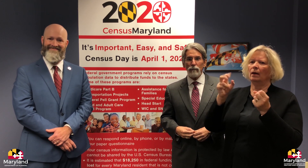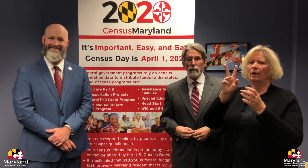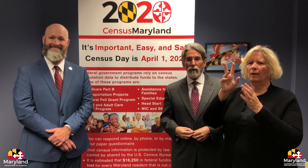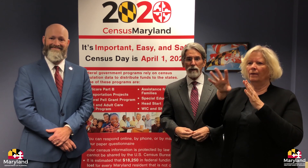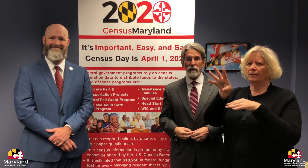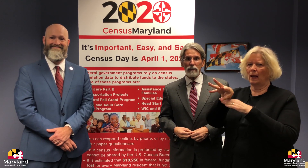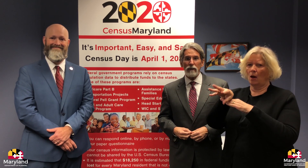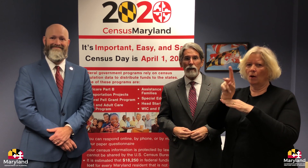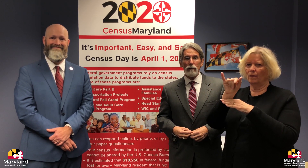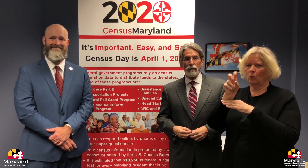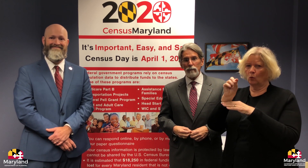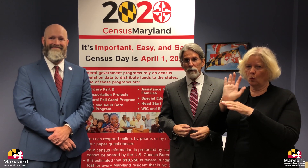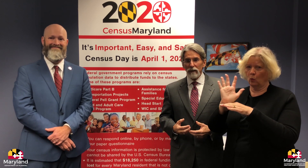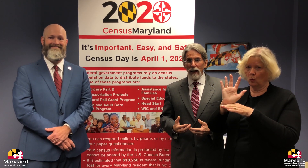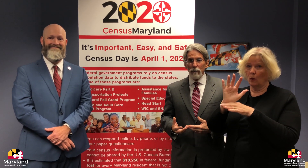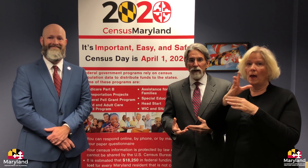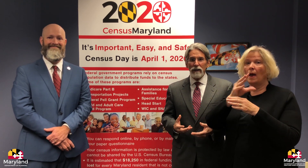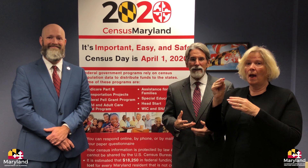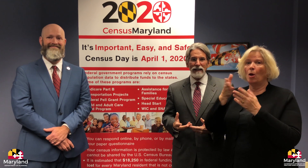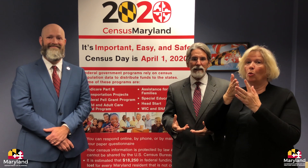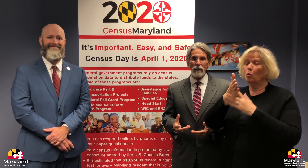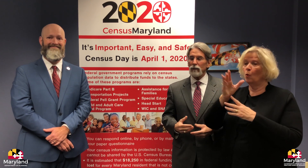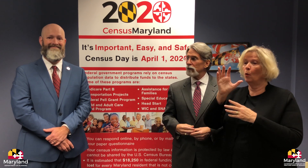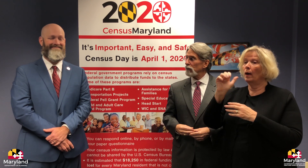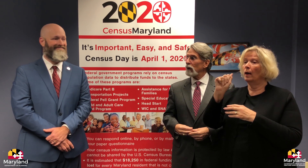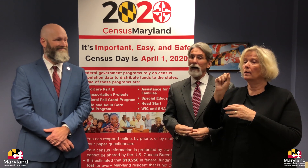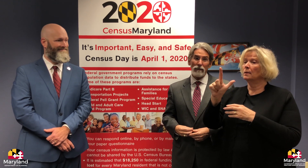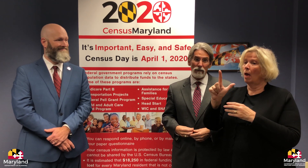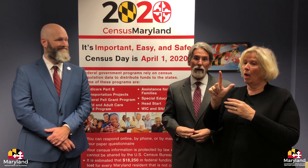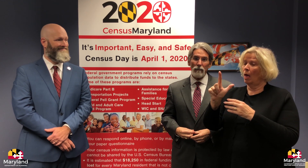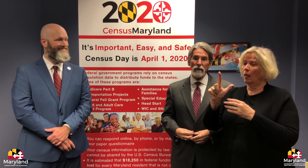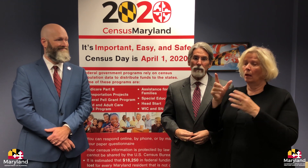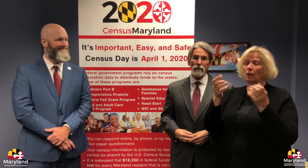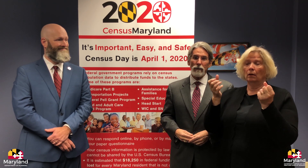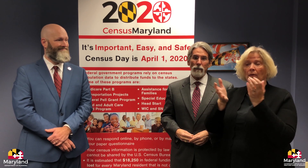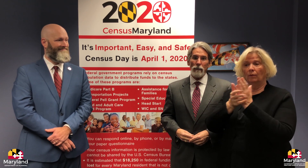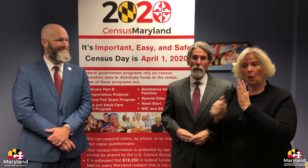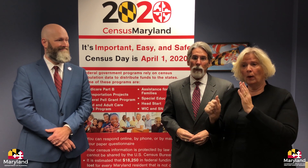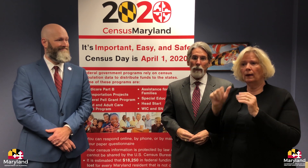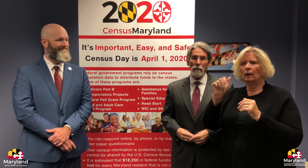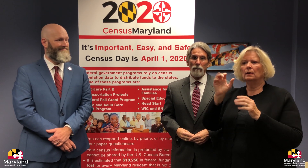you through the process, which will be elaborated in detail to you as time nears.